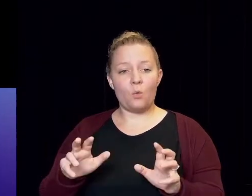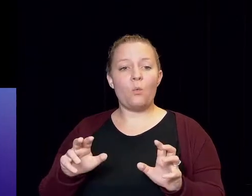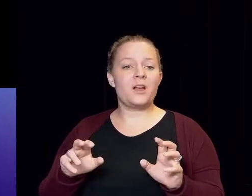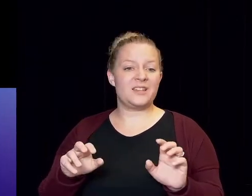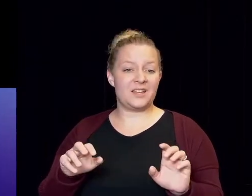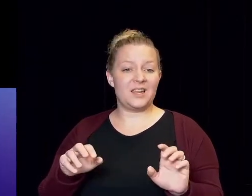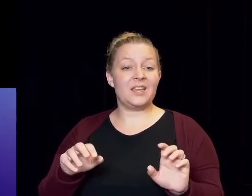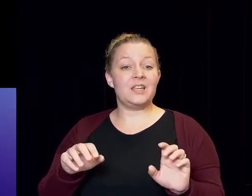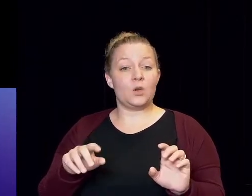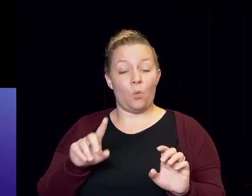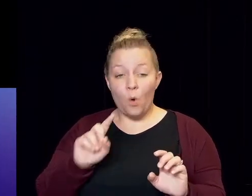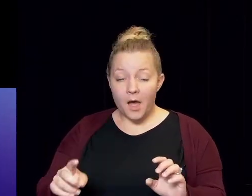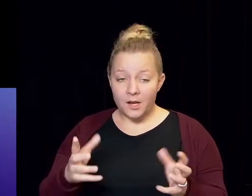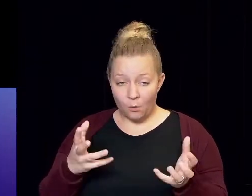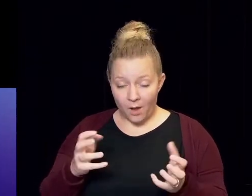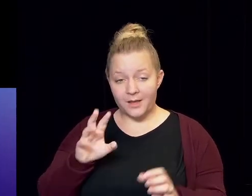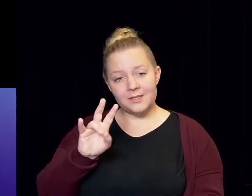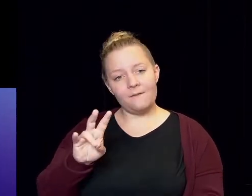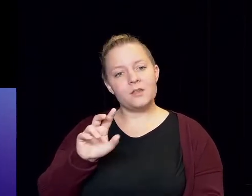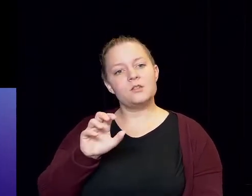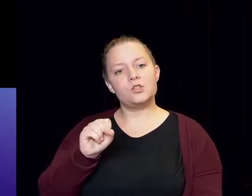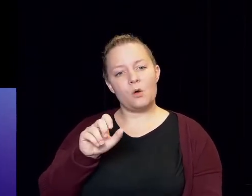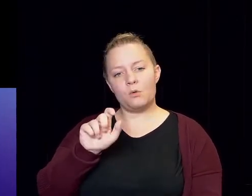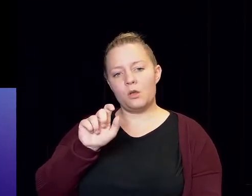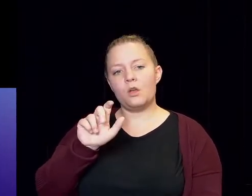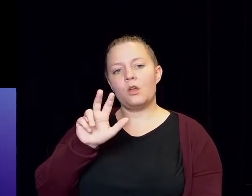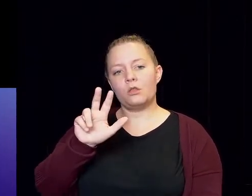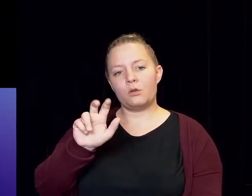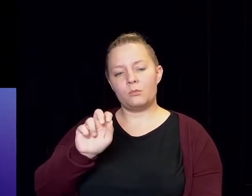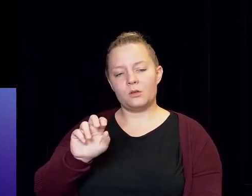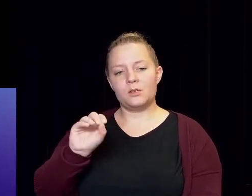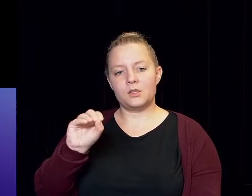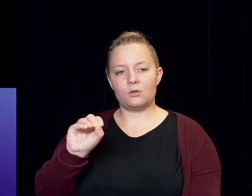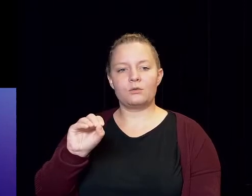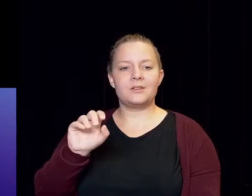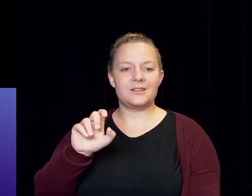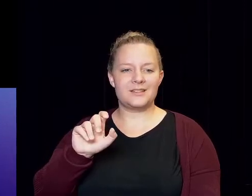So, you could have taken that 3.0 or 3 times 7 and that would lead to your 21.